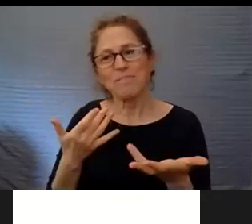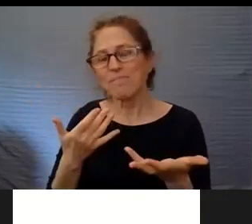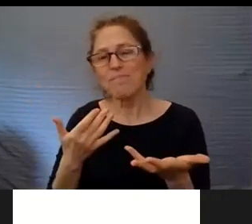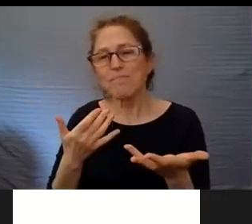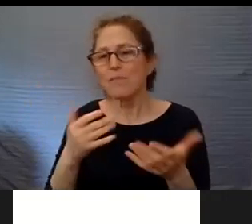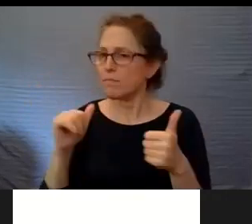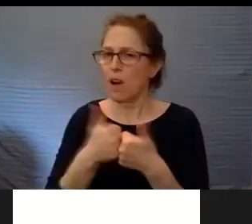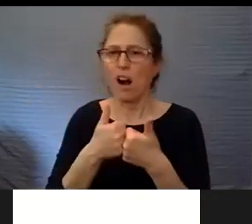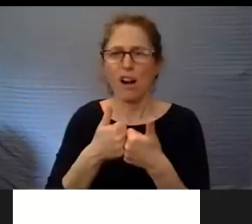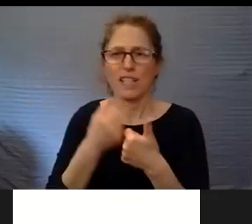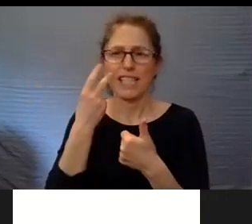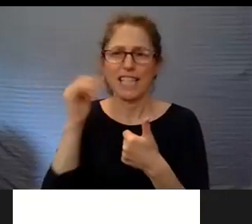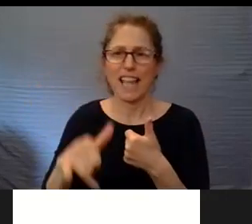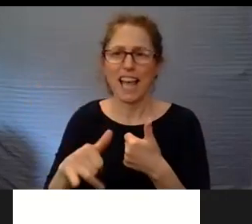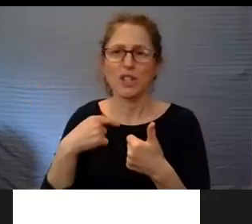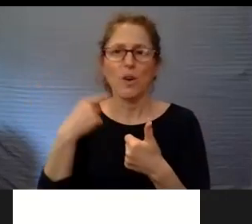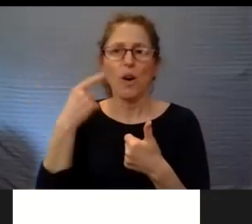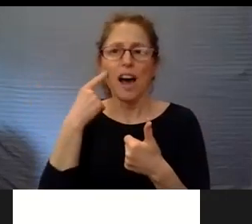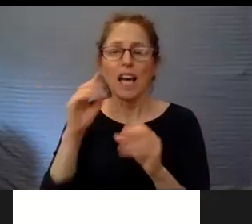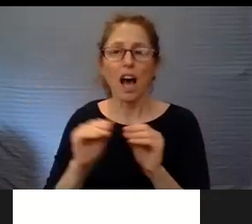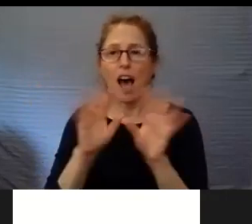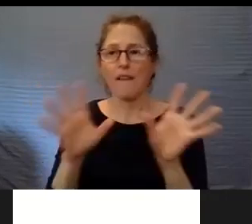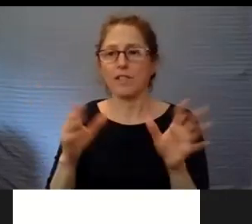And I think, you know obviously there were other displays